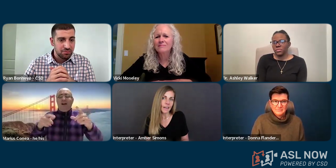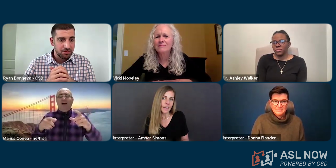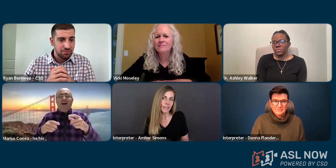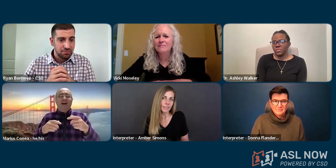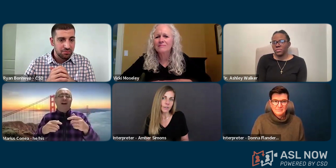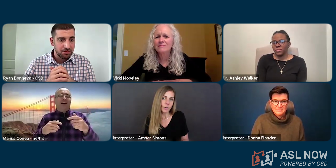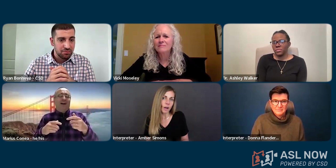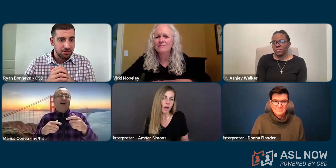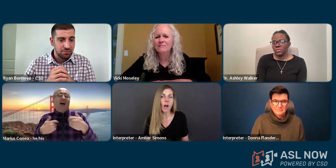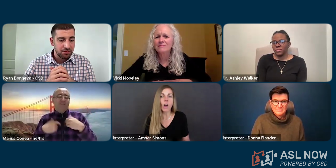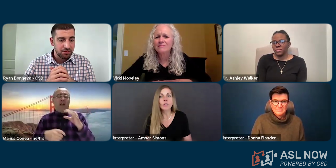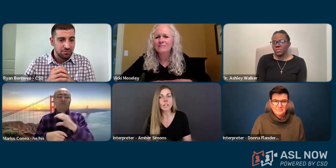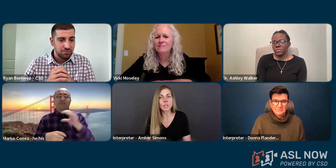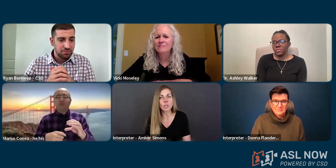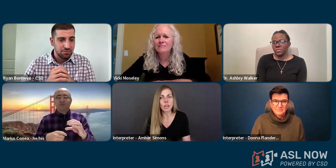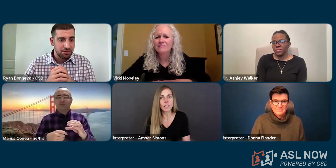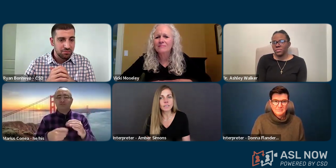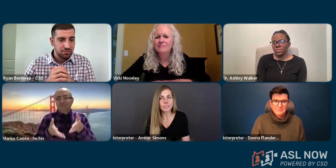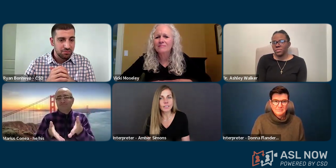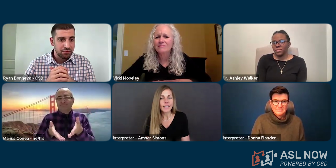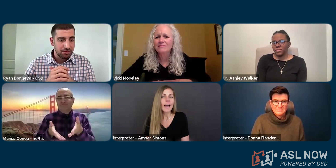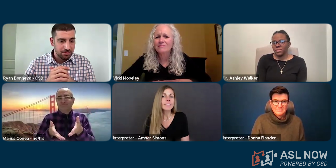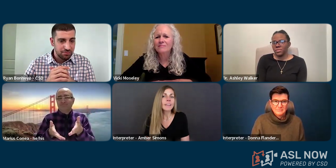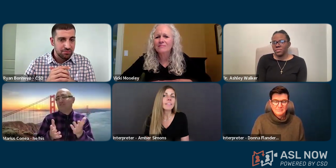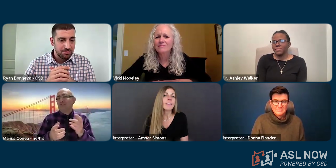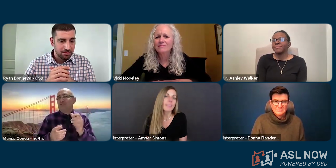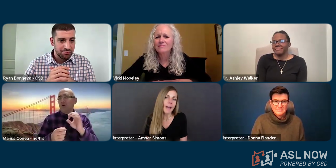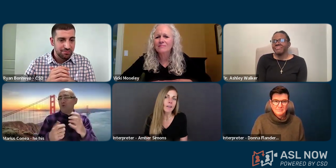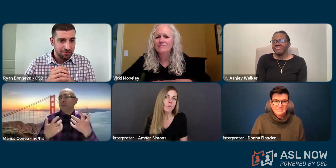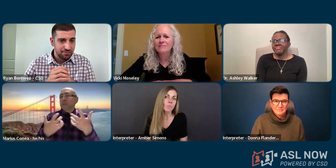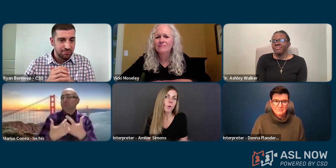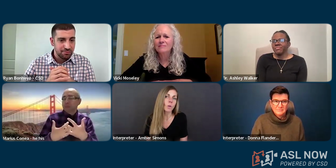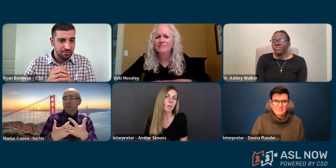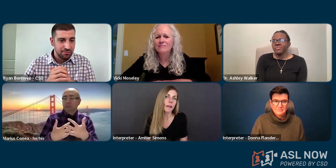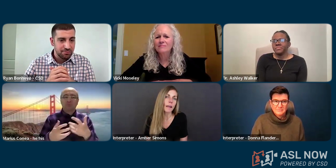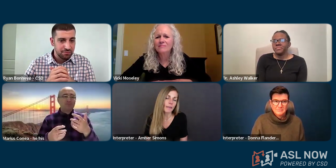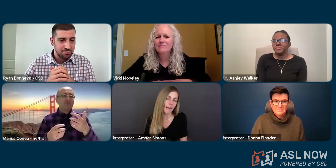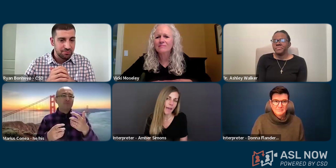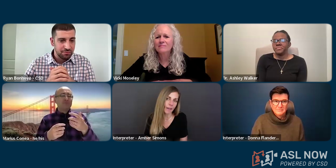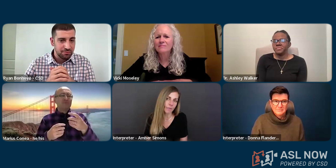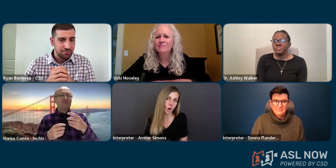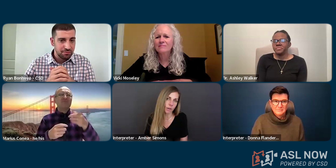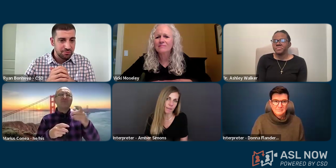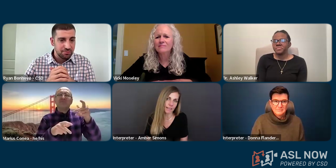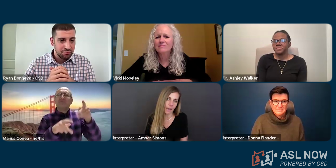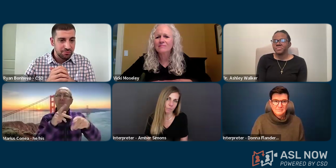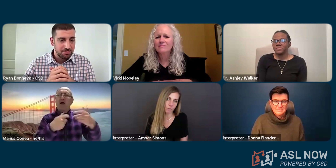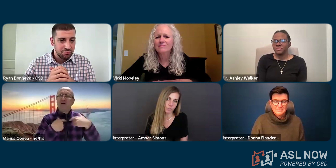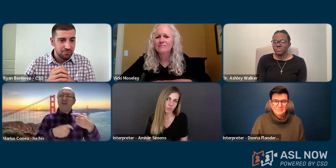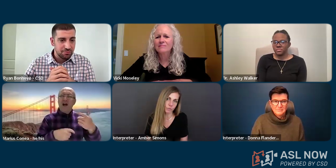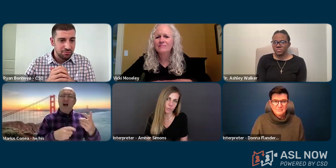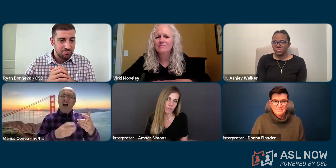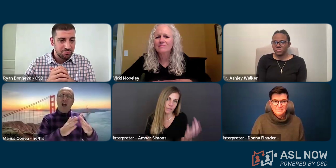that I'll get an alert and then that will have automated captions for me.